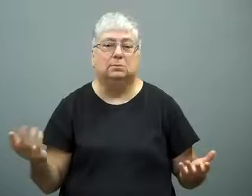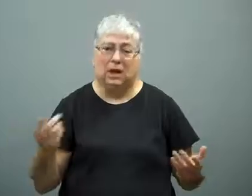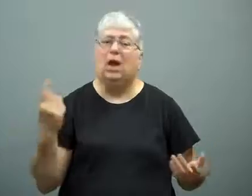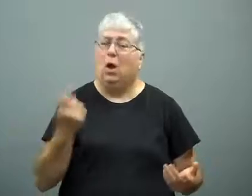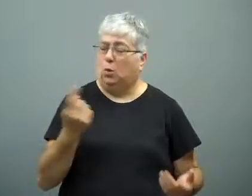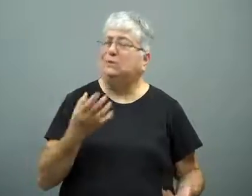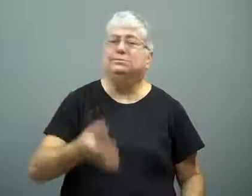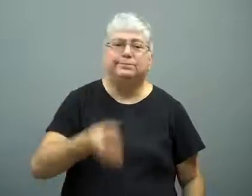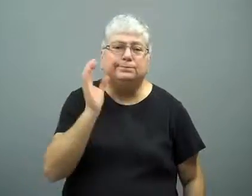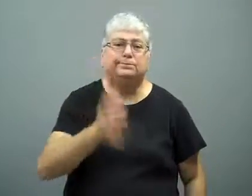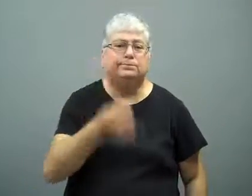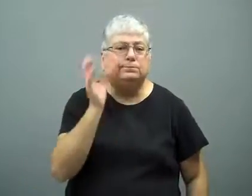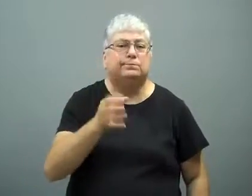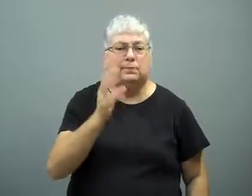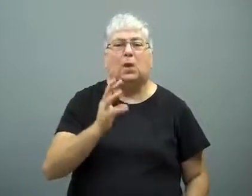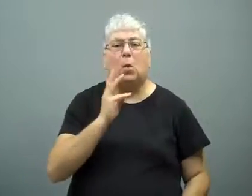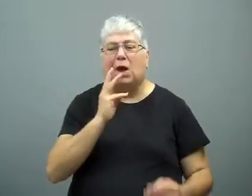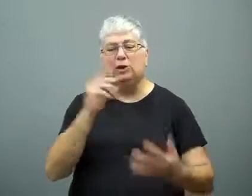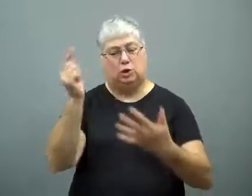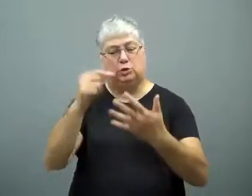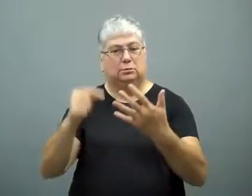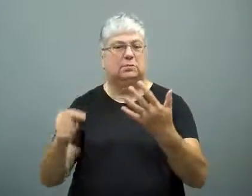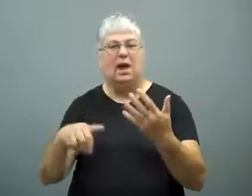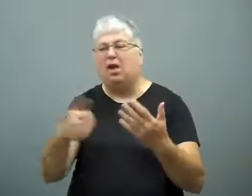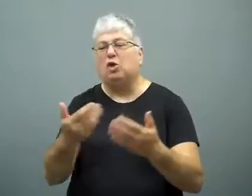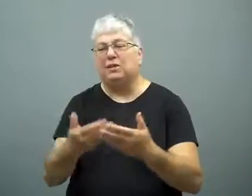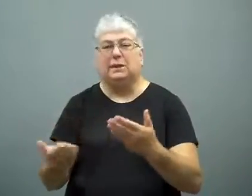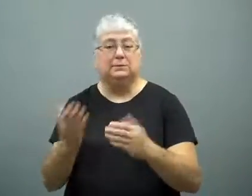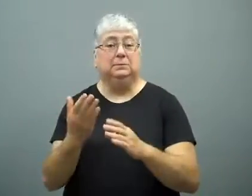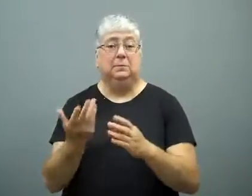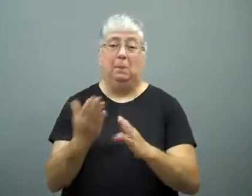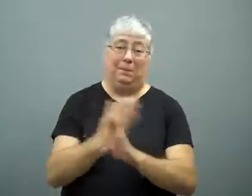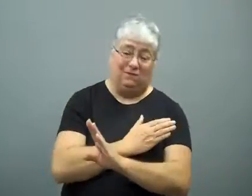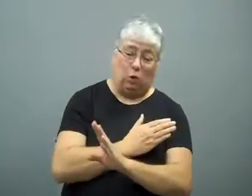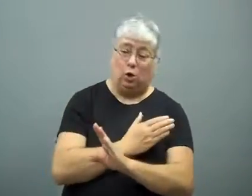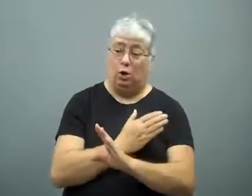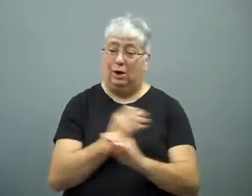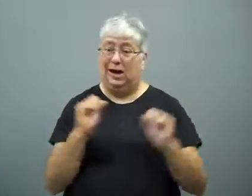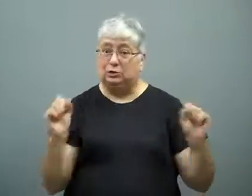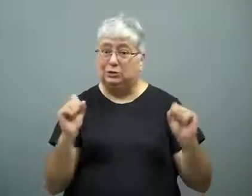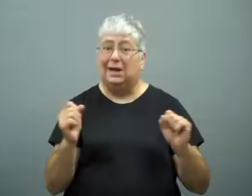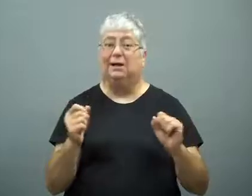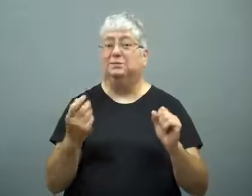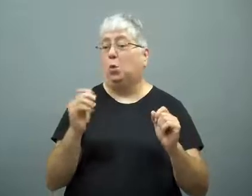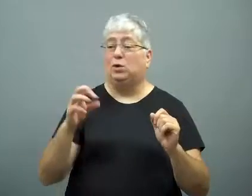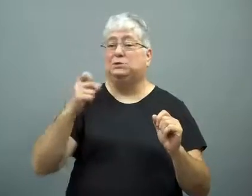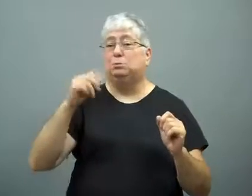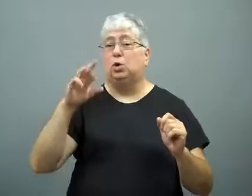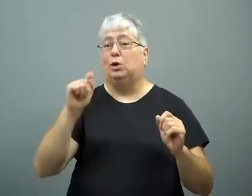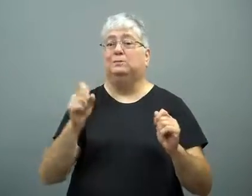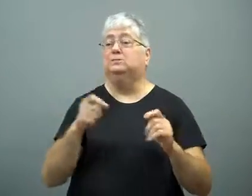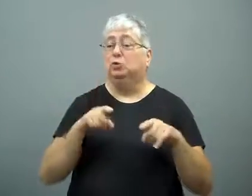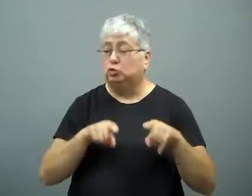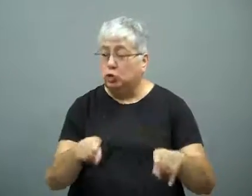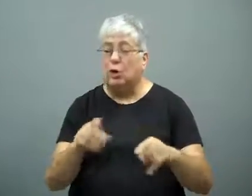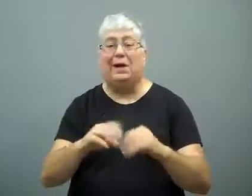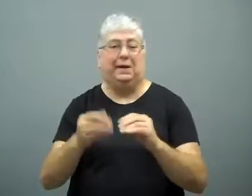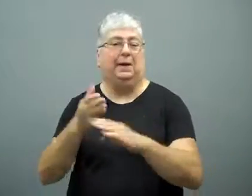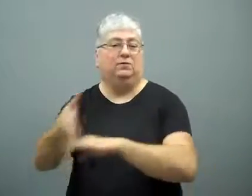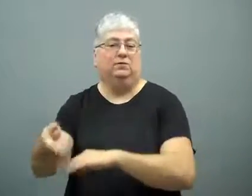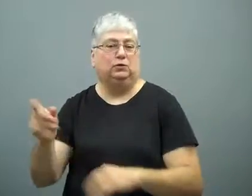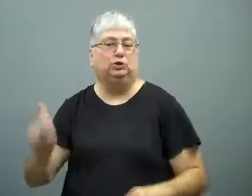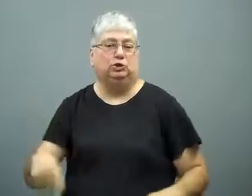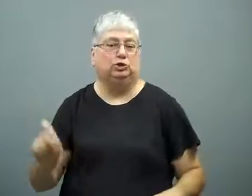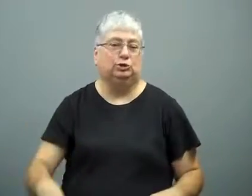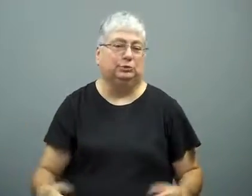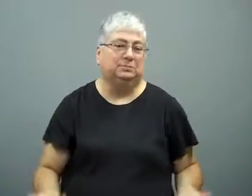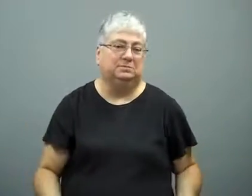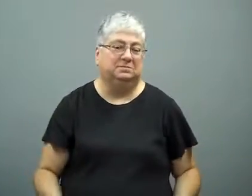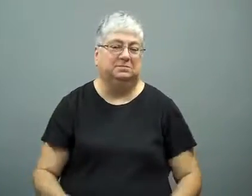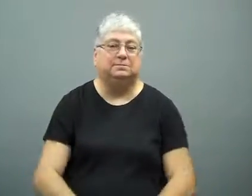Drink water or other liquids before, during and after the exertion.